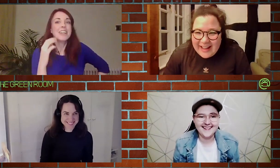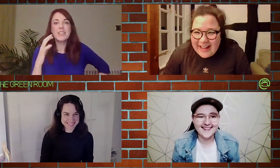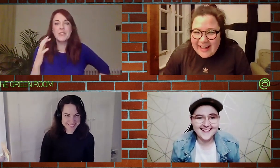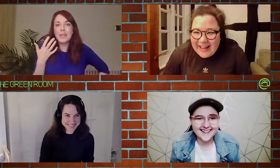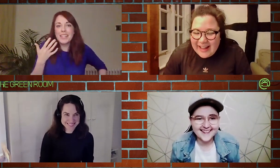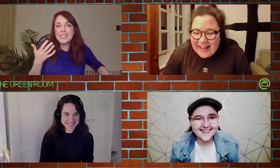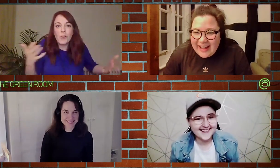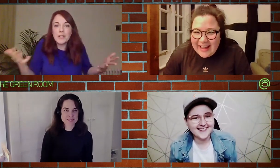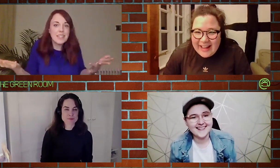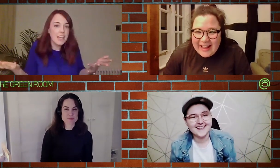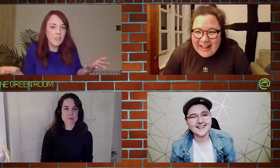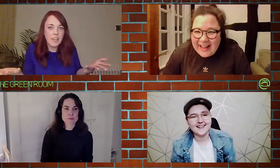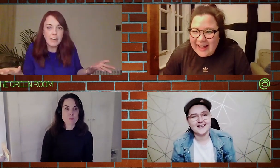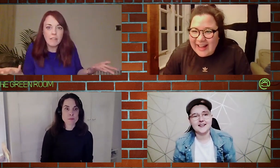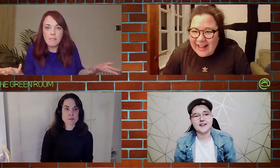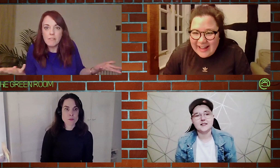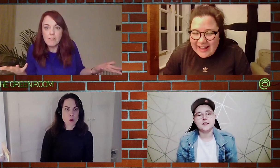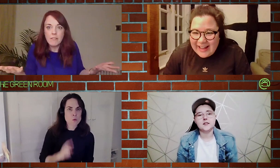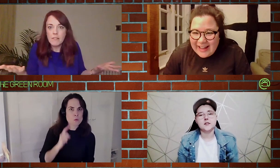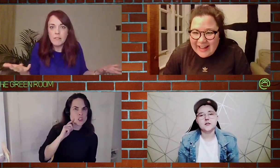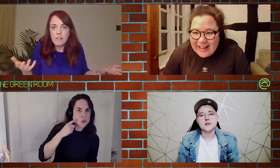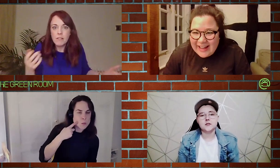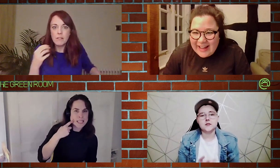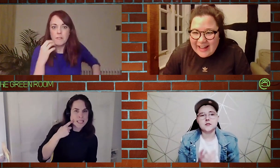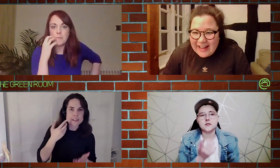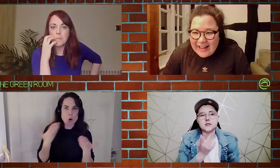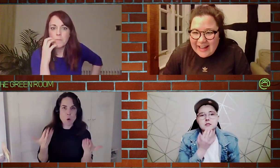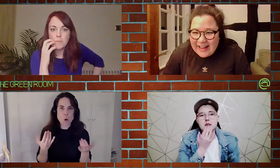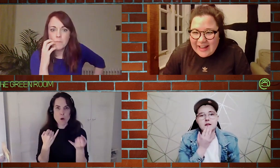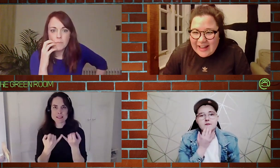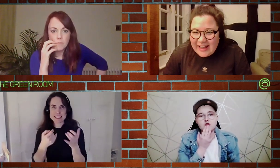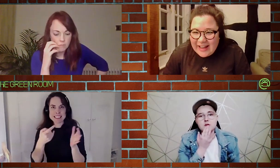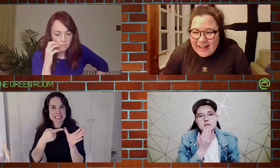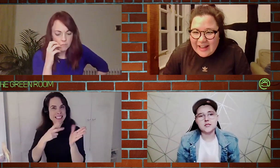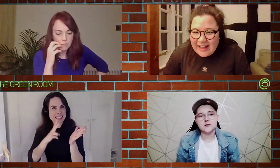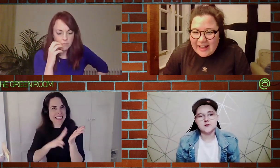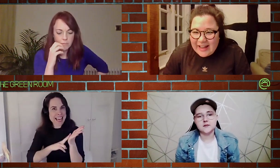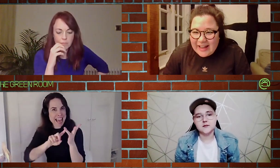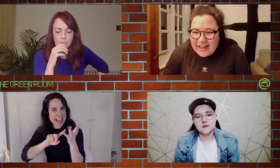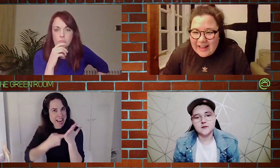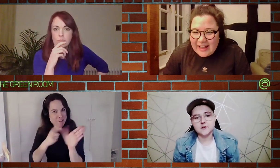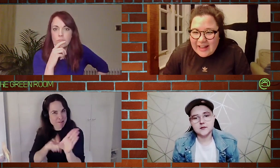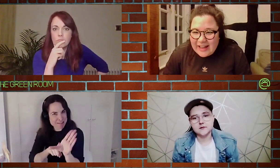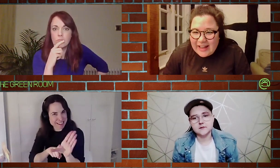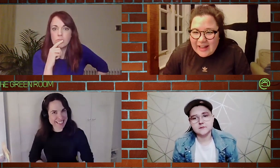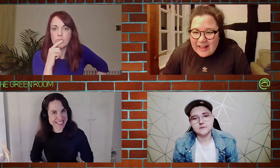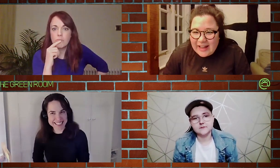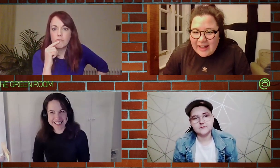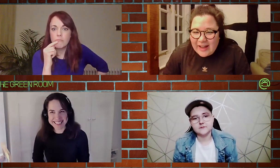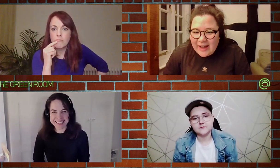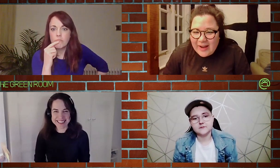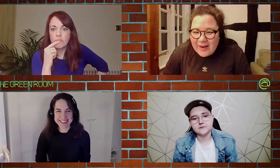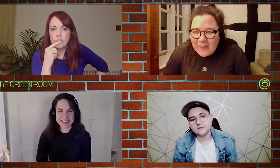Sweet or savory? Savory.